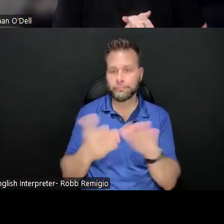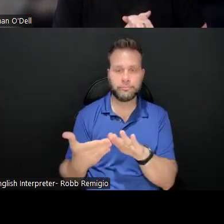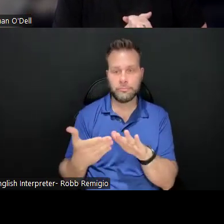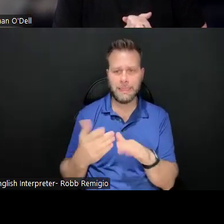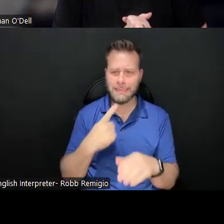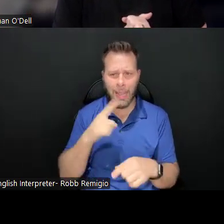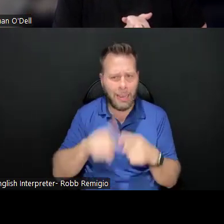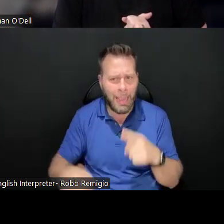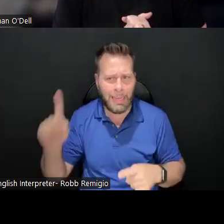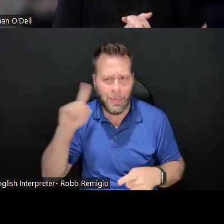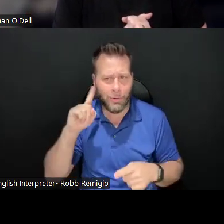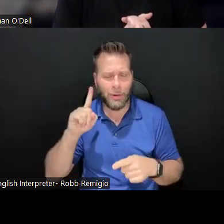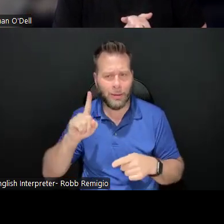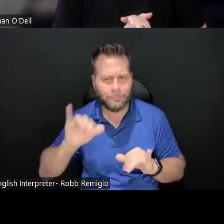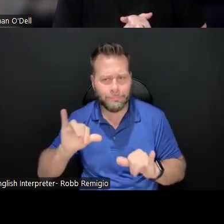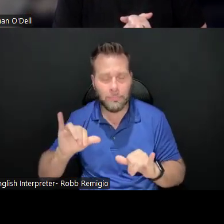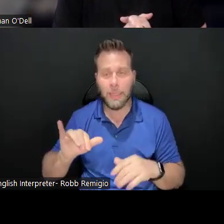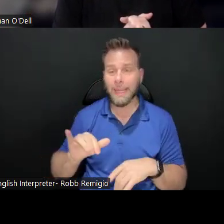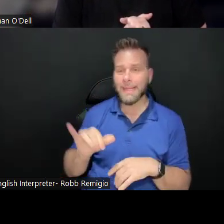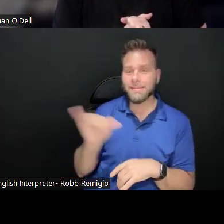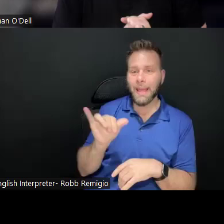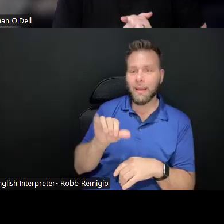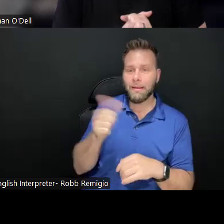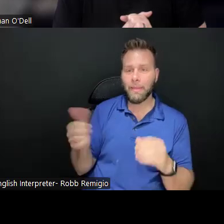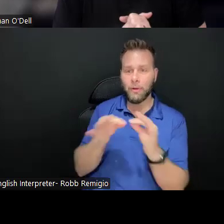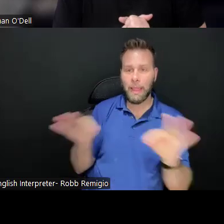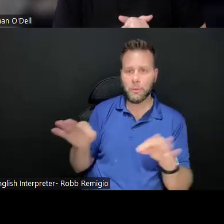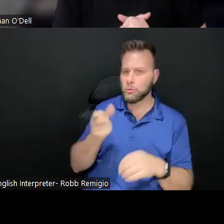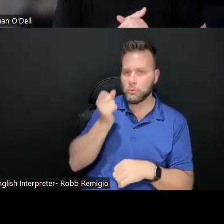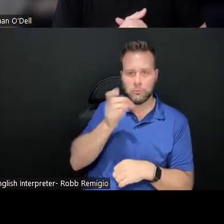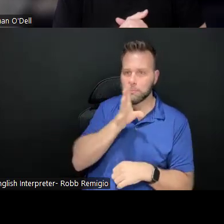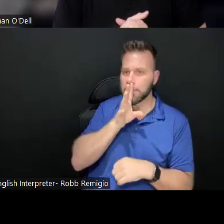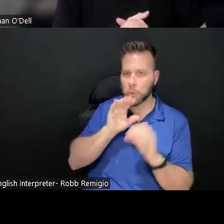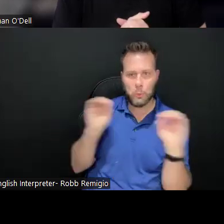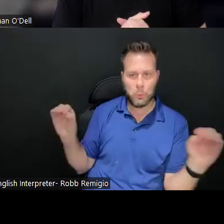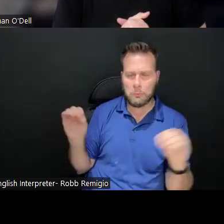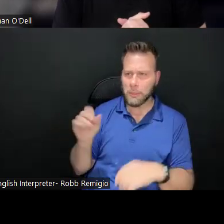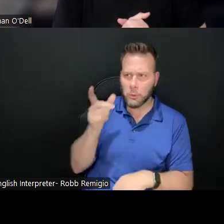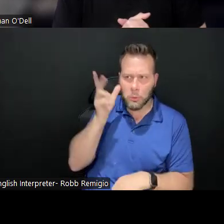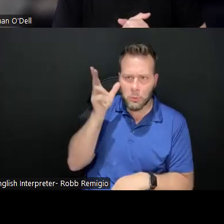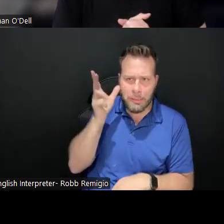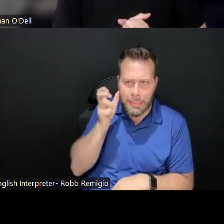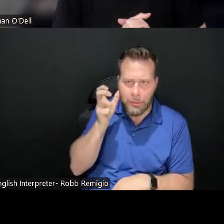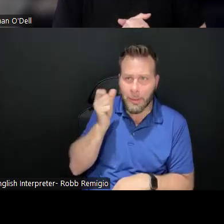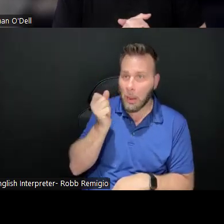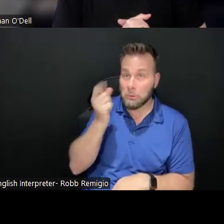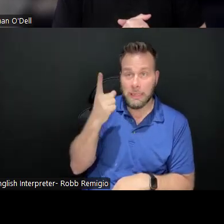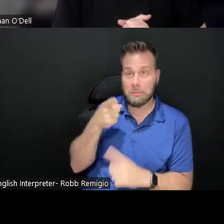hear" but "I don't understand. " It is listening to a language You can hear it, but you have